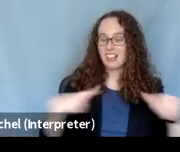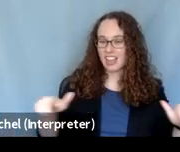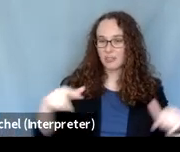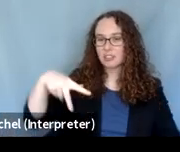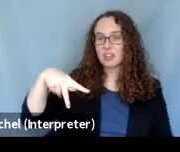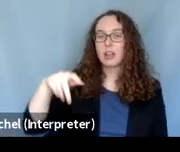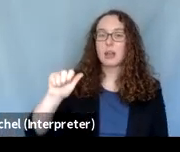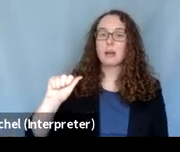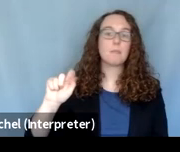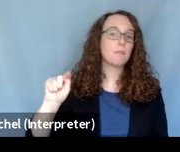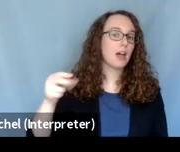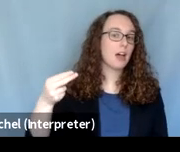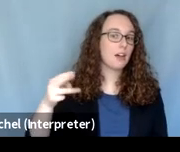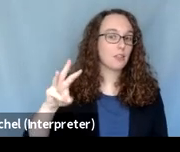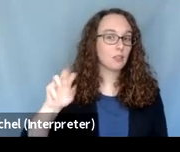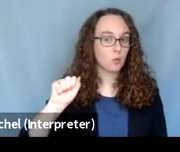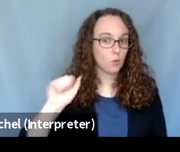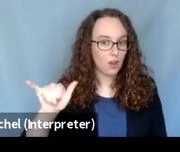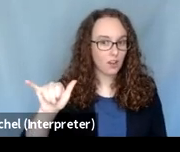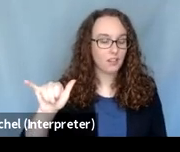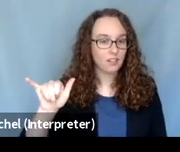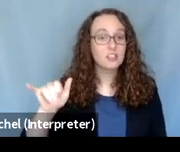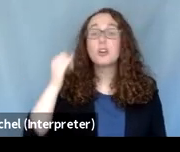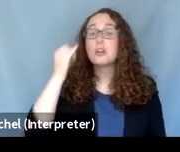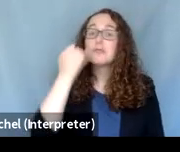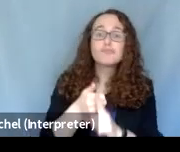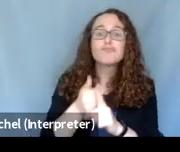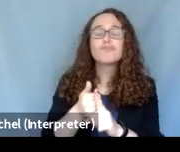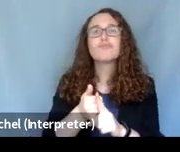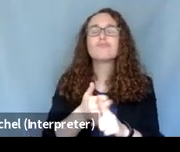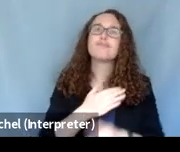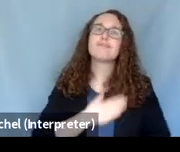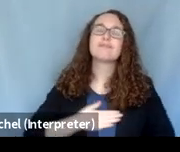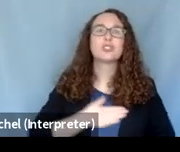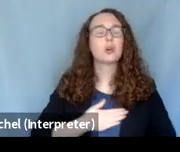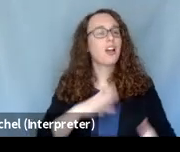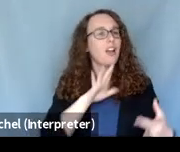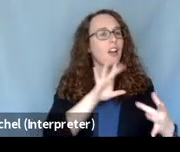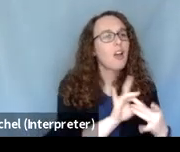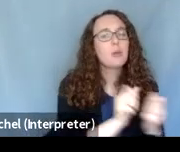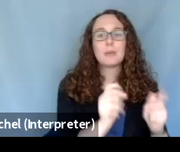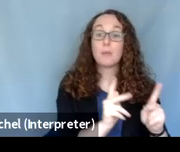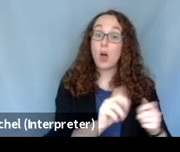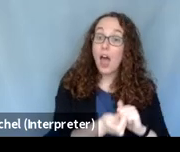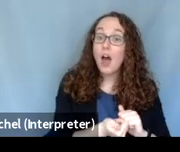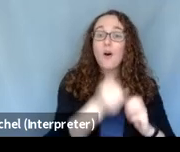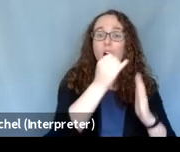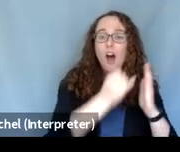connect with people either through language, art, music, writing, speech, or perhaps all of these